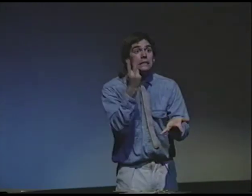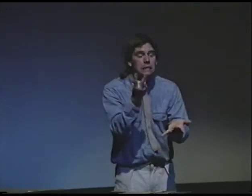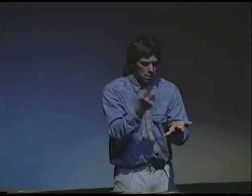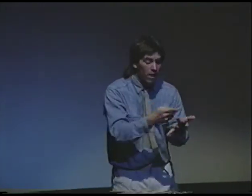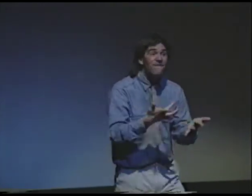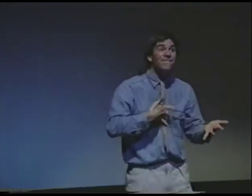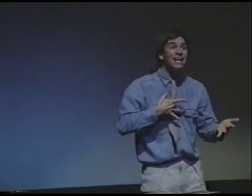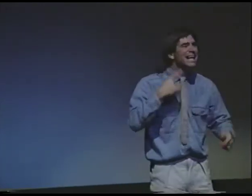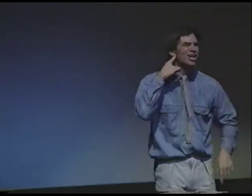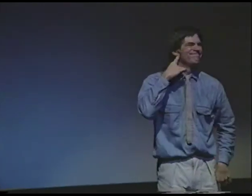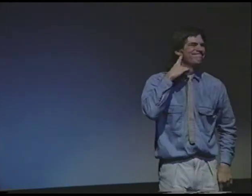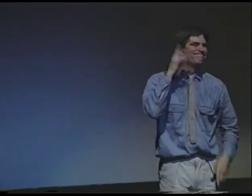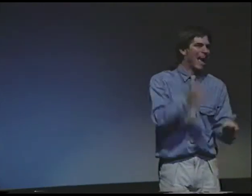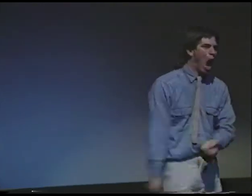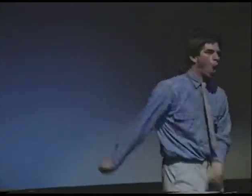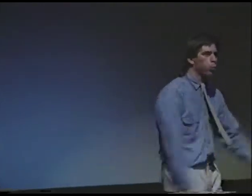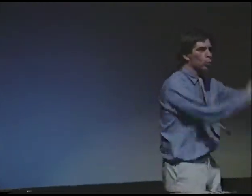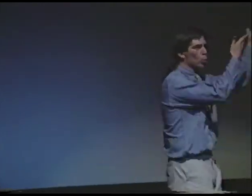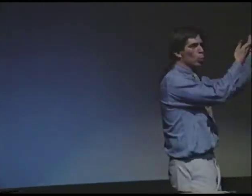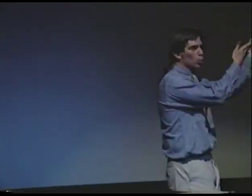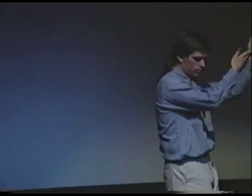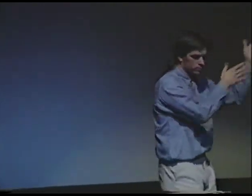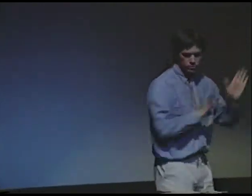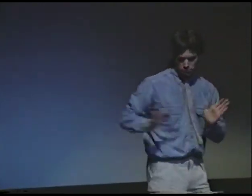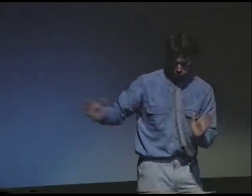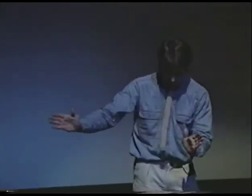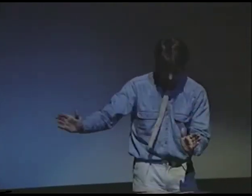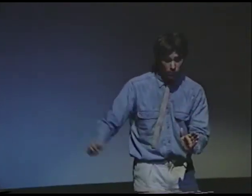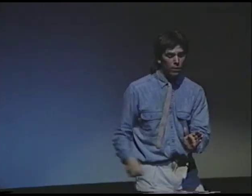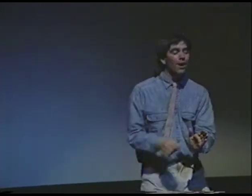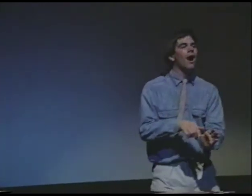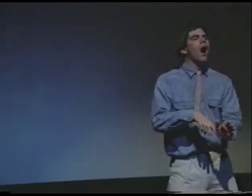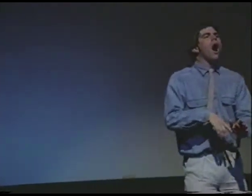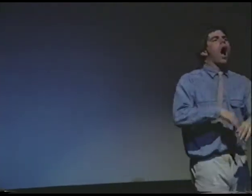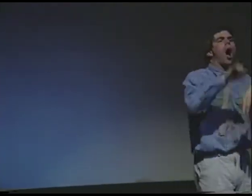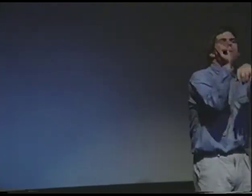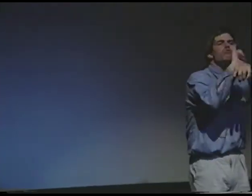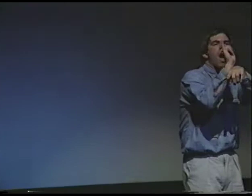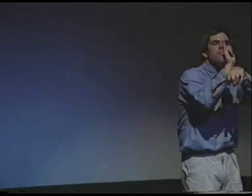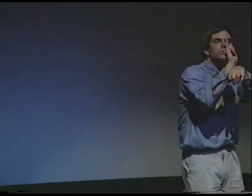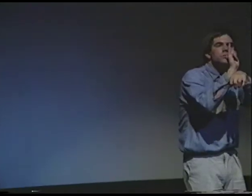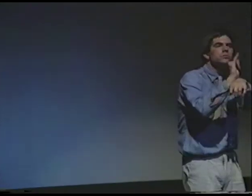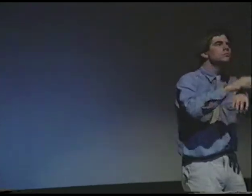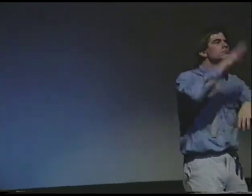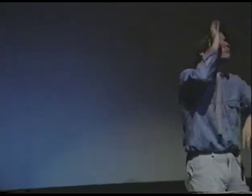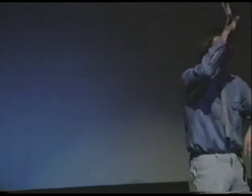taste, smell, sight, feeling, hearing is out.